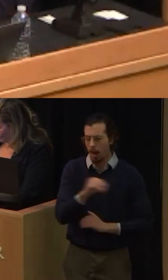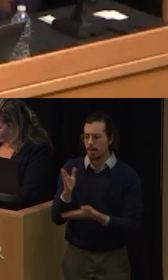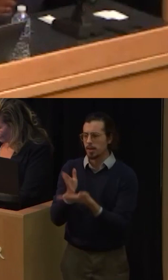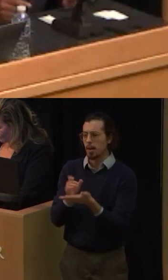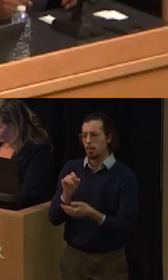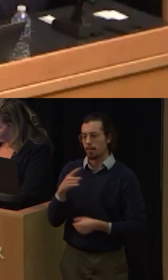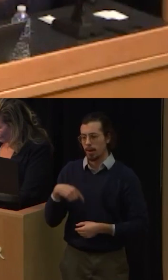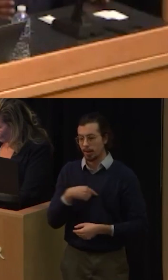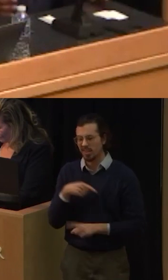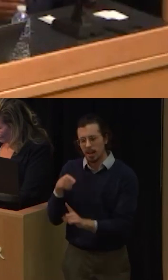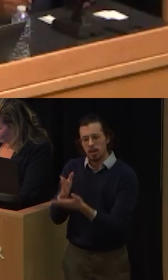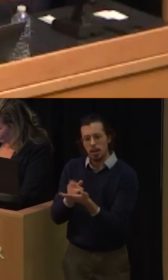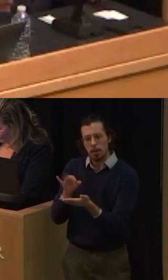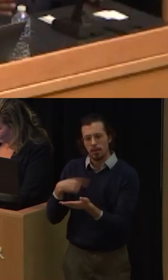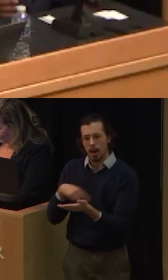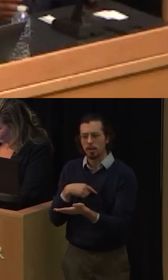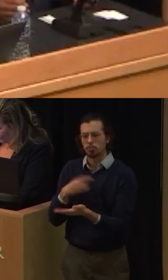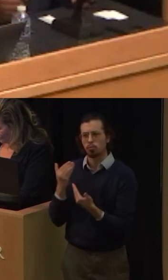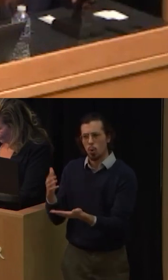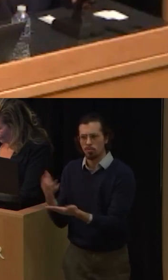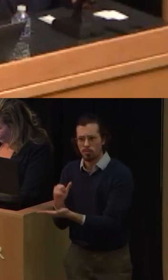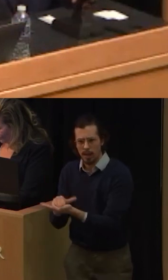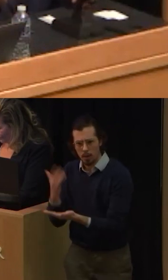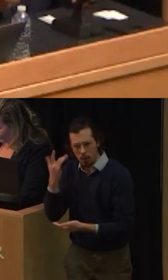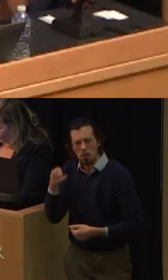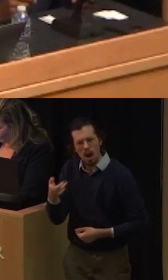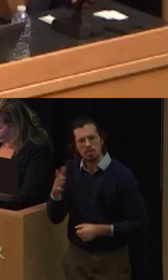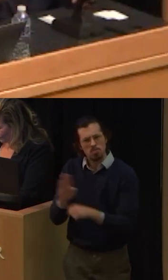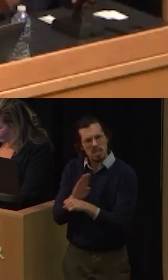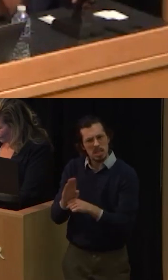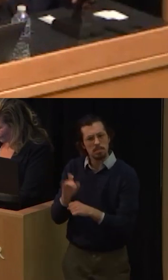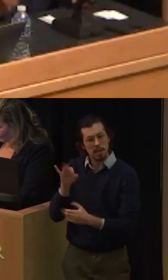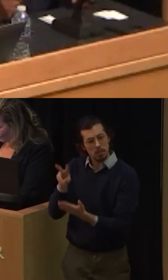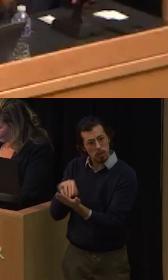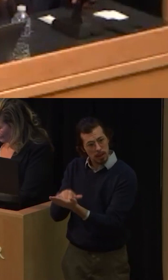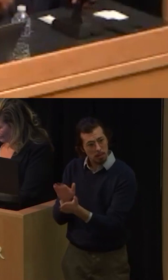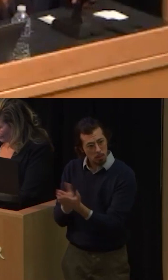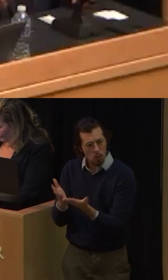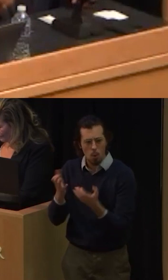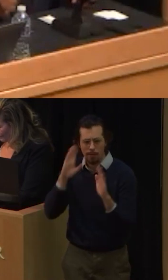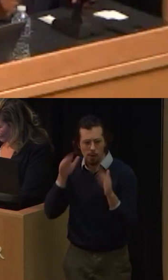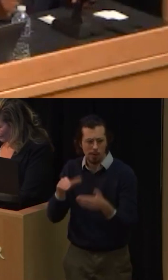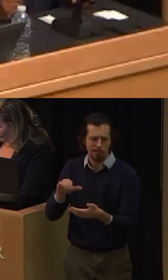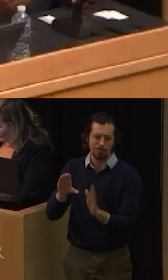'cause I know you're busy, you got a lot on your plates, you got a lot going on, if you read "The Sum of Us," I really want you to focus on chapter 10,